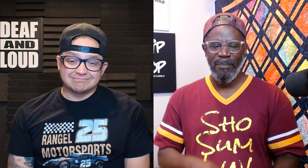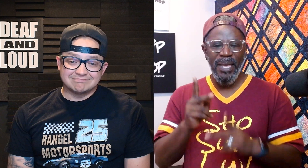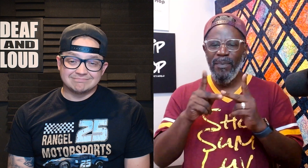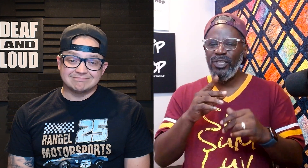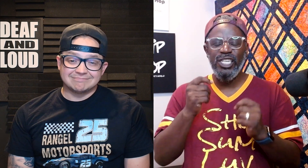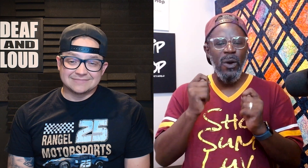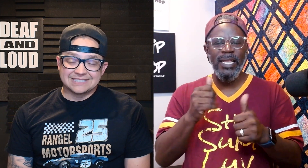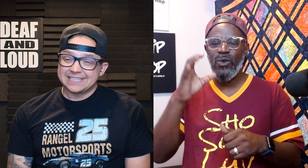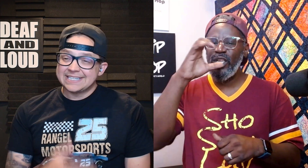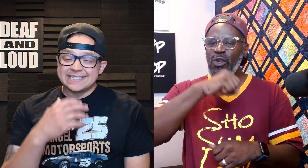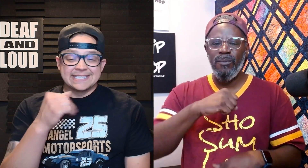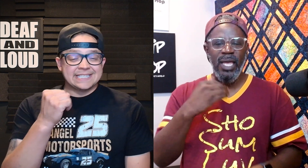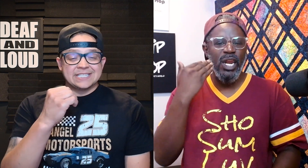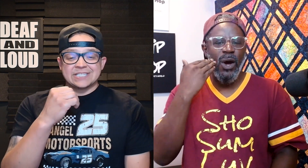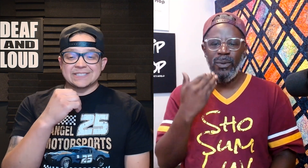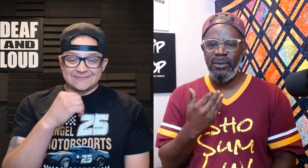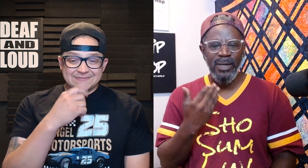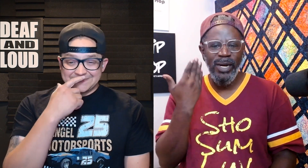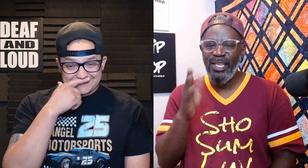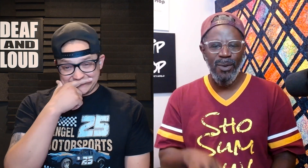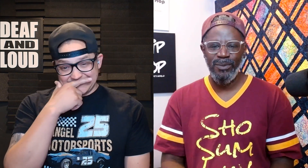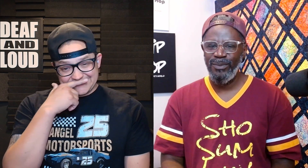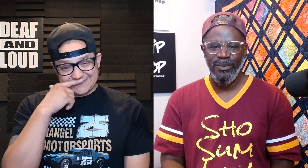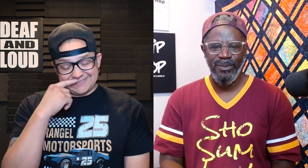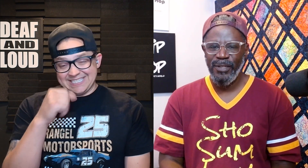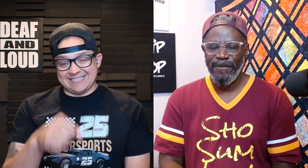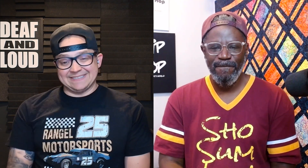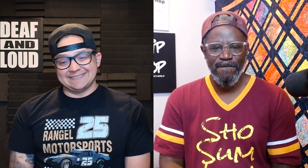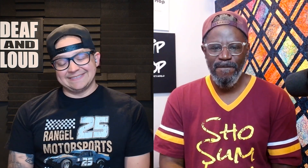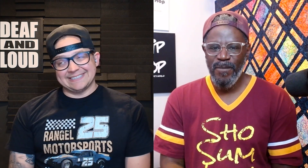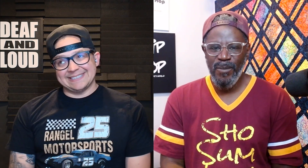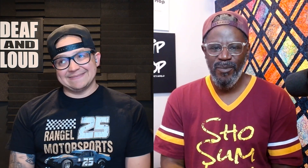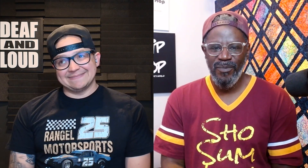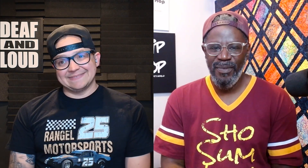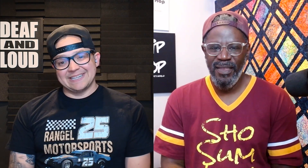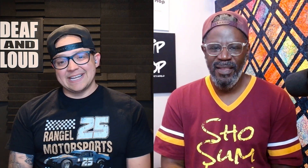People are just quick to assume they know, even when they don't. - Yeah. Yeah.